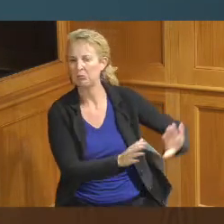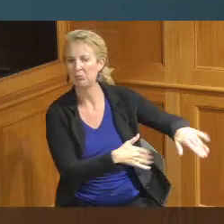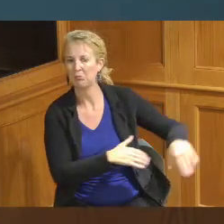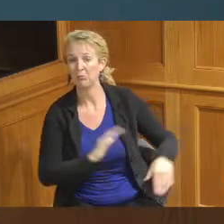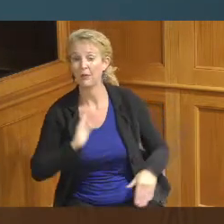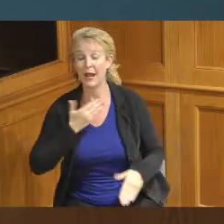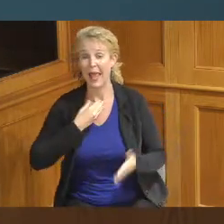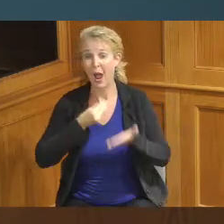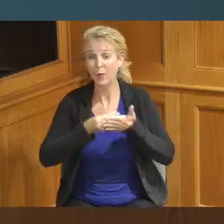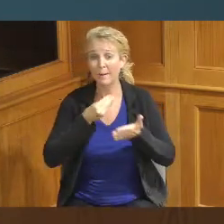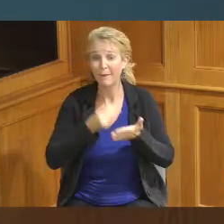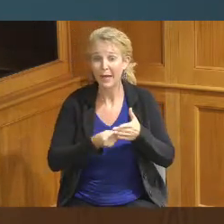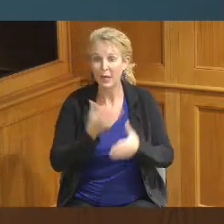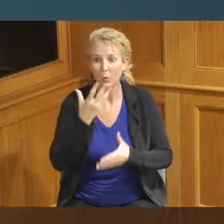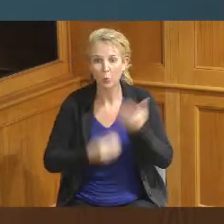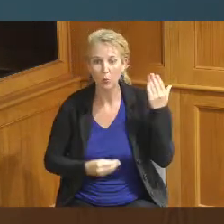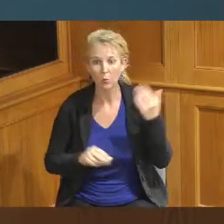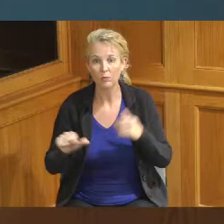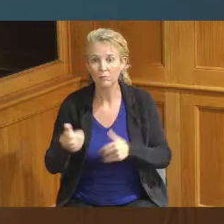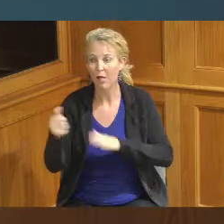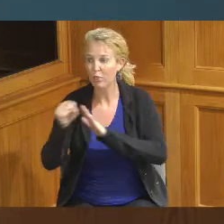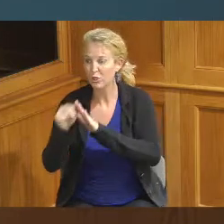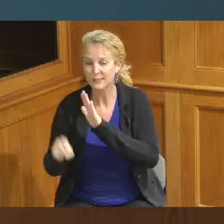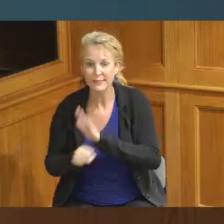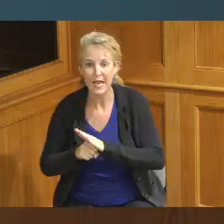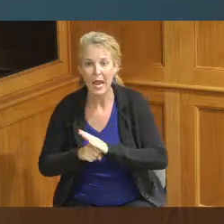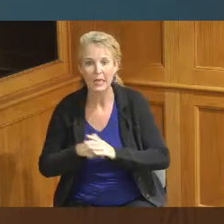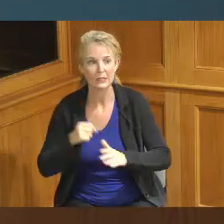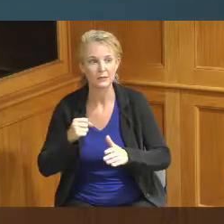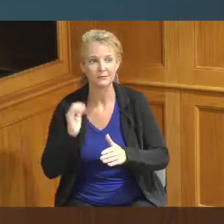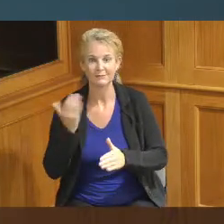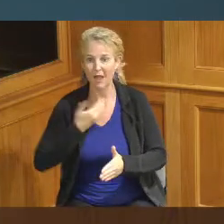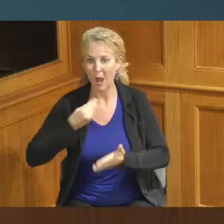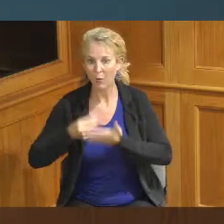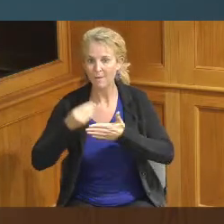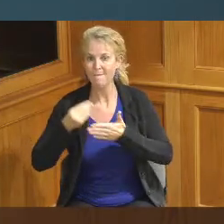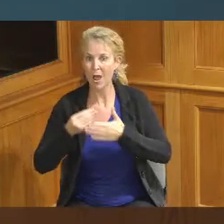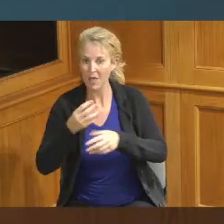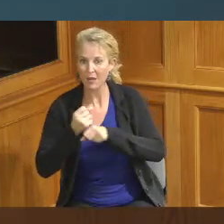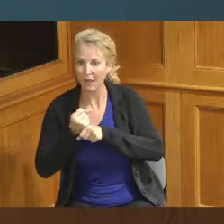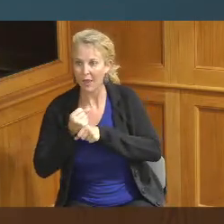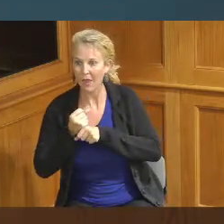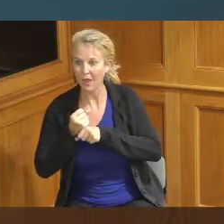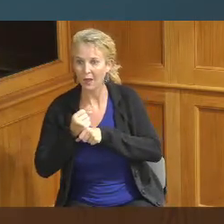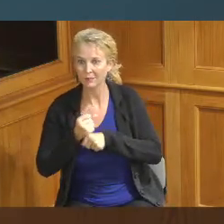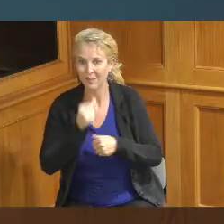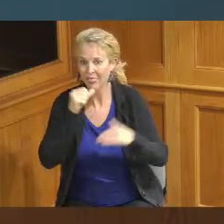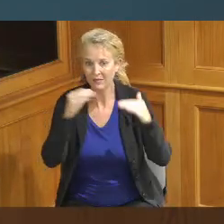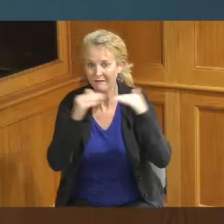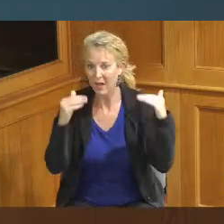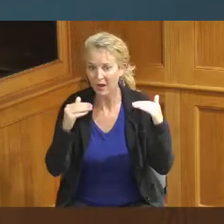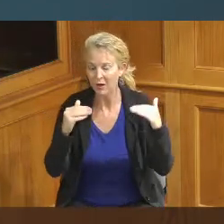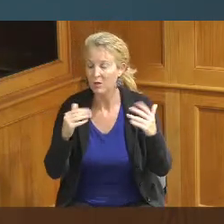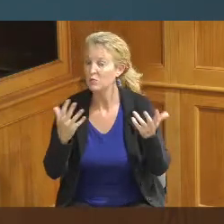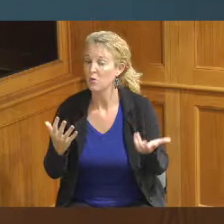to Illinois and Louisville and everywhere else we have not gotten our fair share so I'm glad we